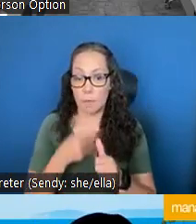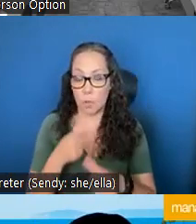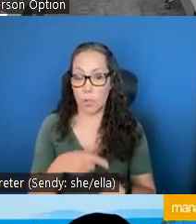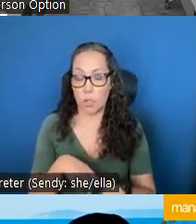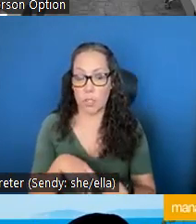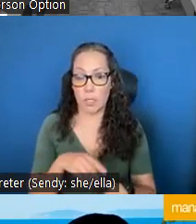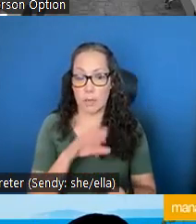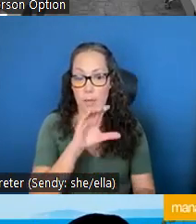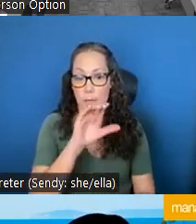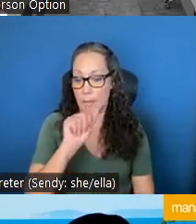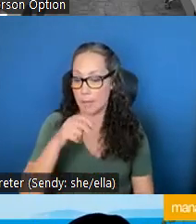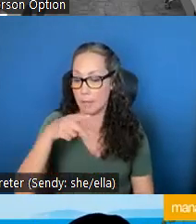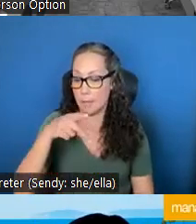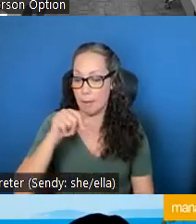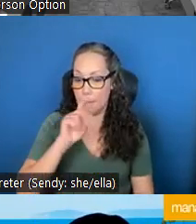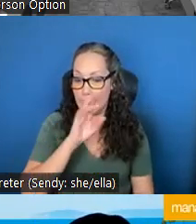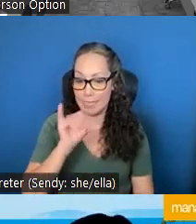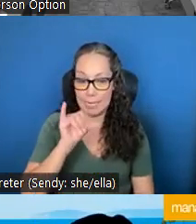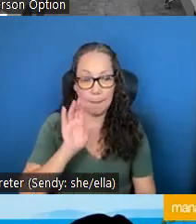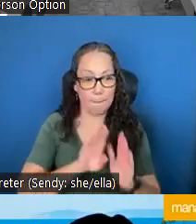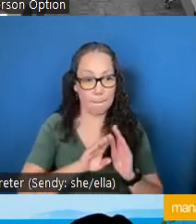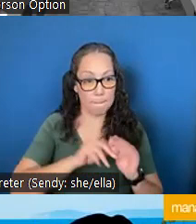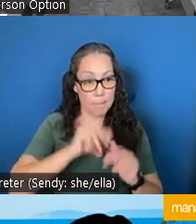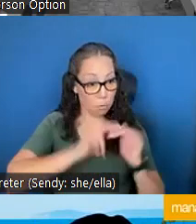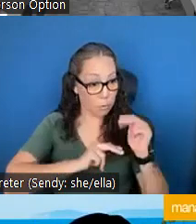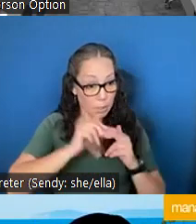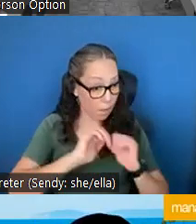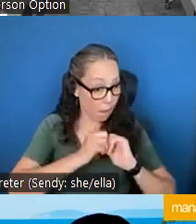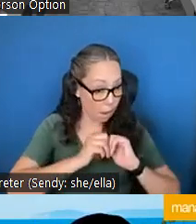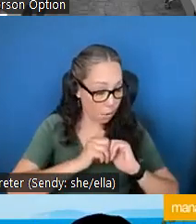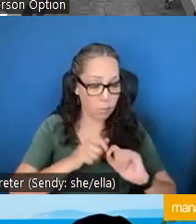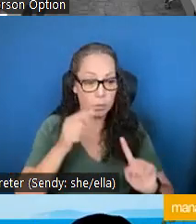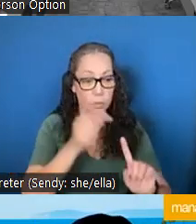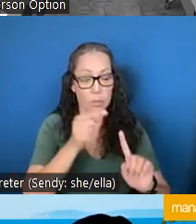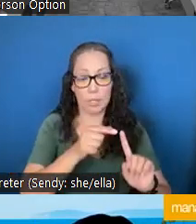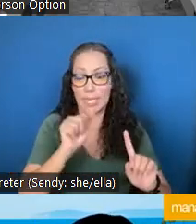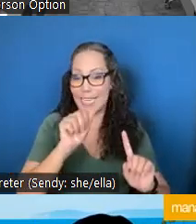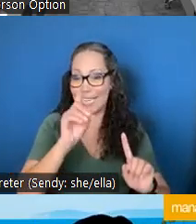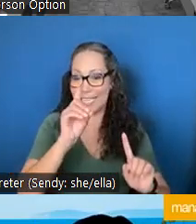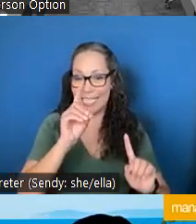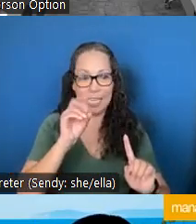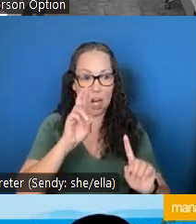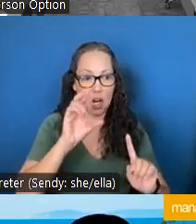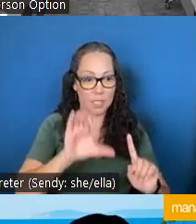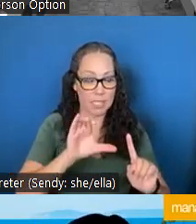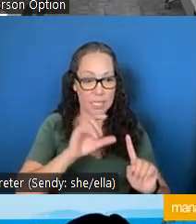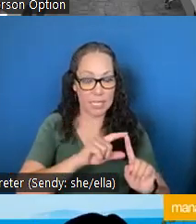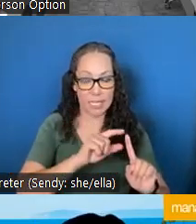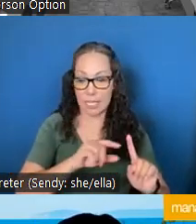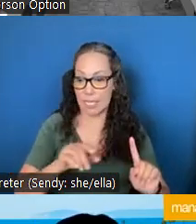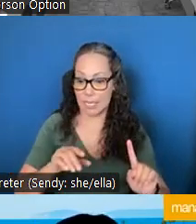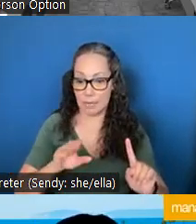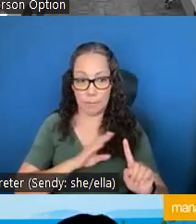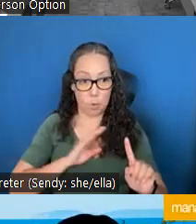supports is around the designation criteria so the adrc bureau and team in addition to the grant